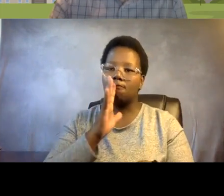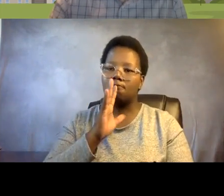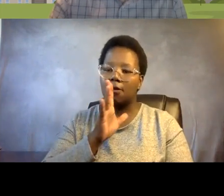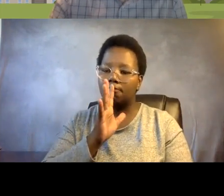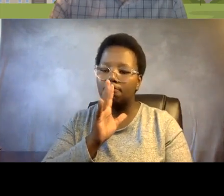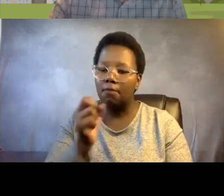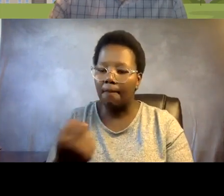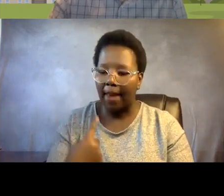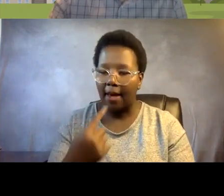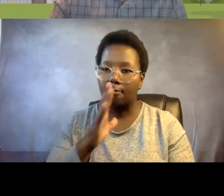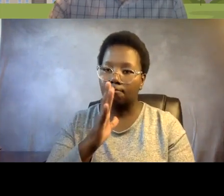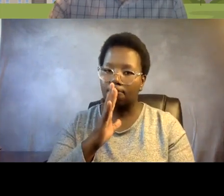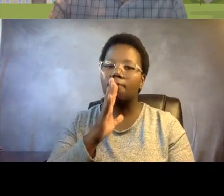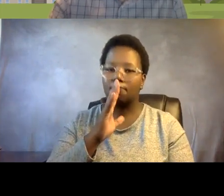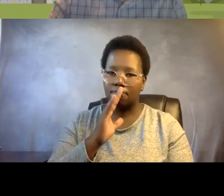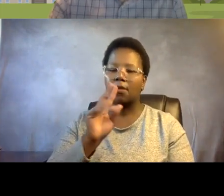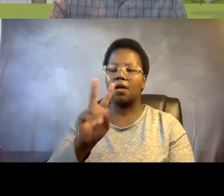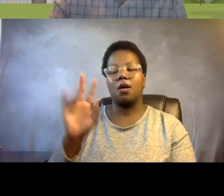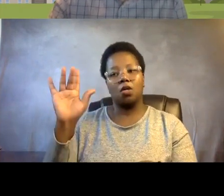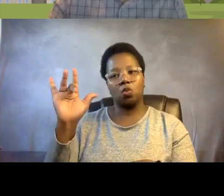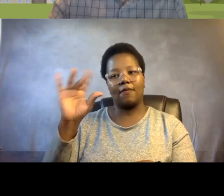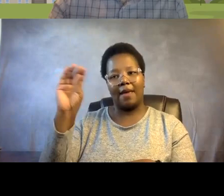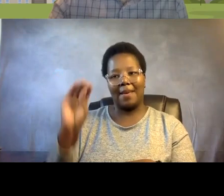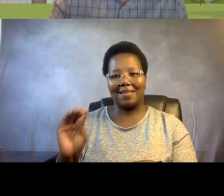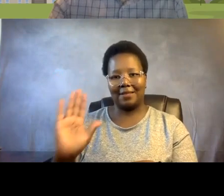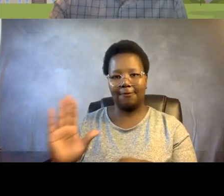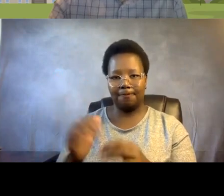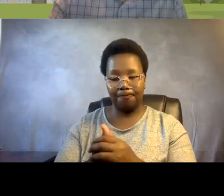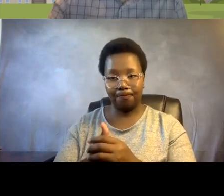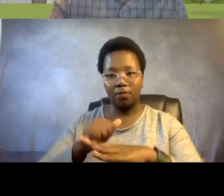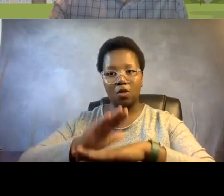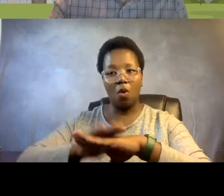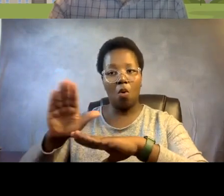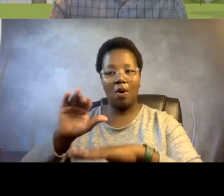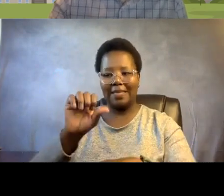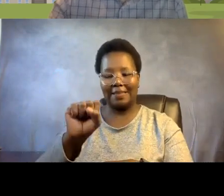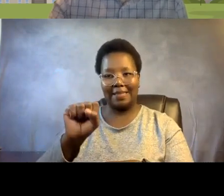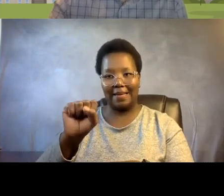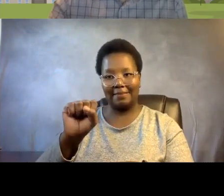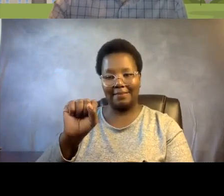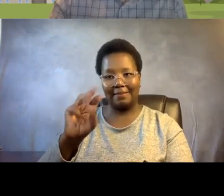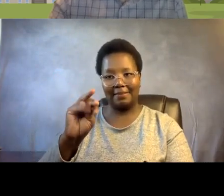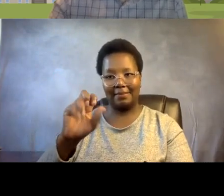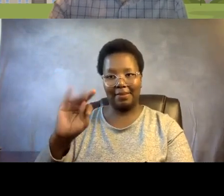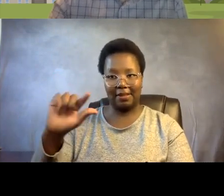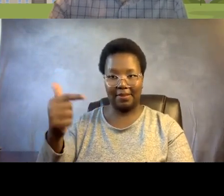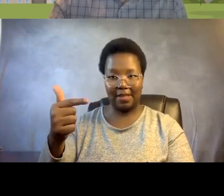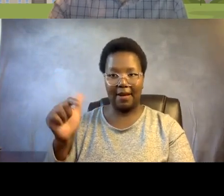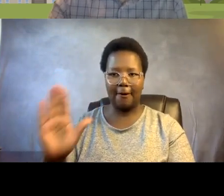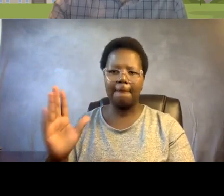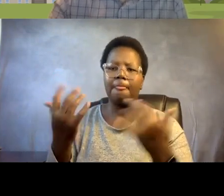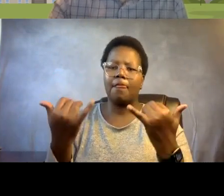Talkback on Android. And there are others that are out there. ChromeVox is one for Chromebooks or